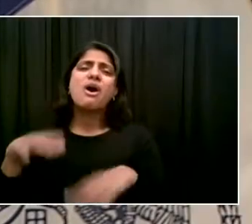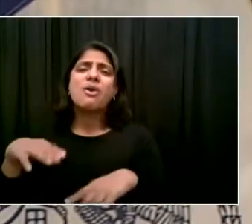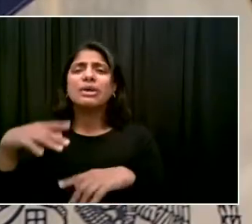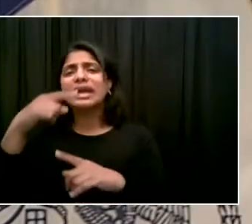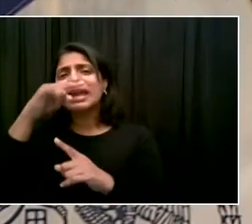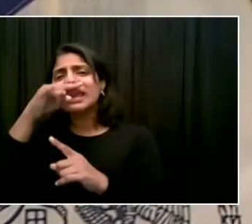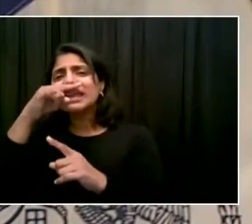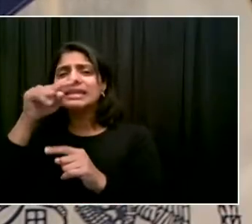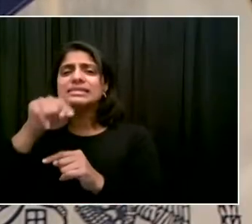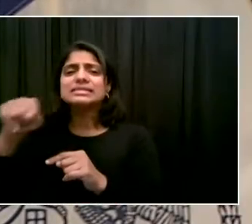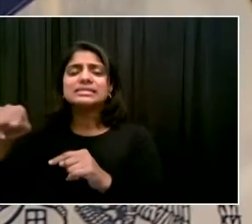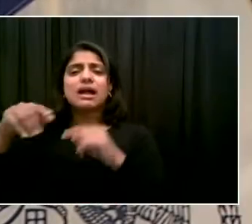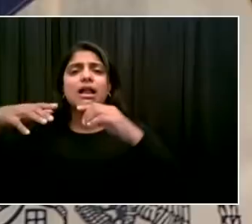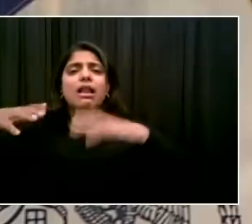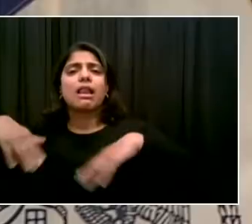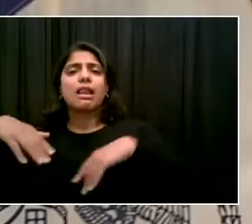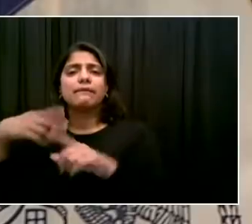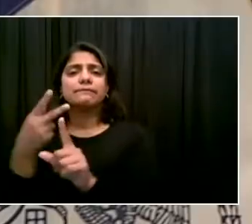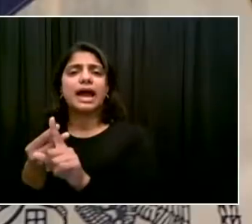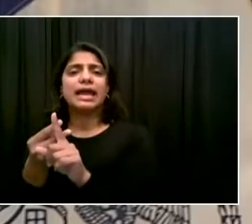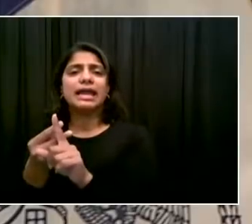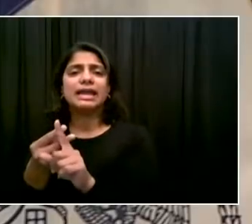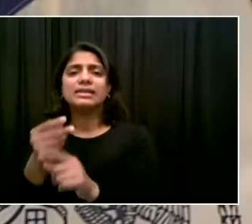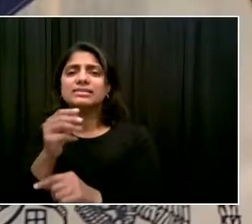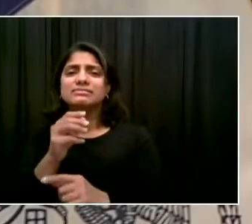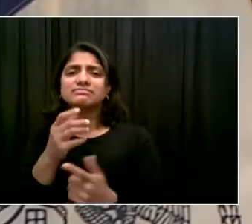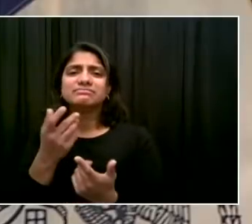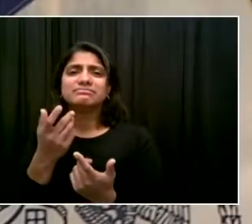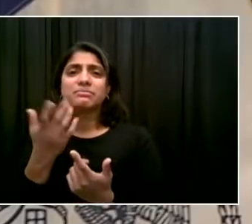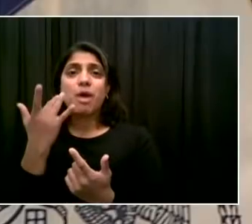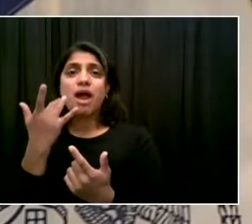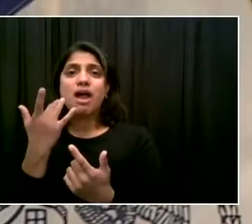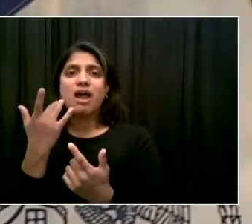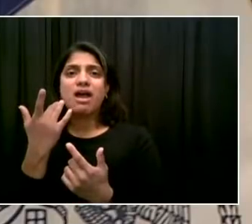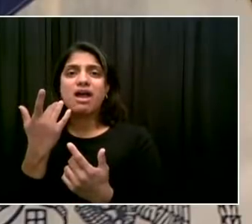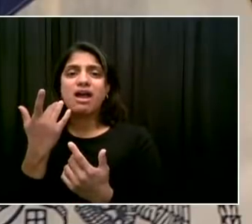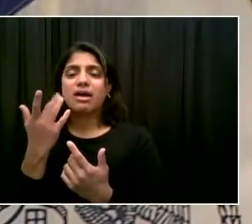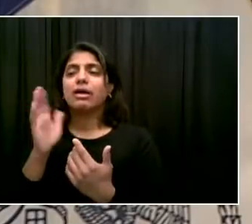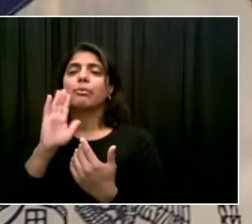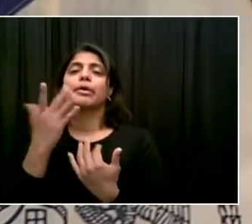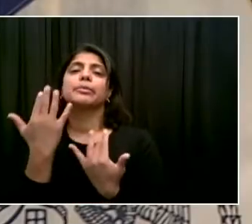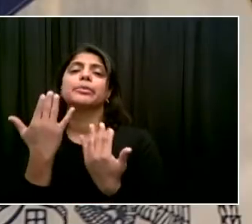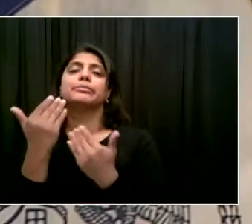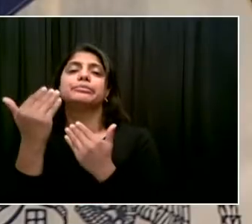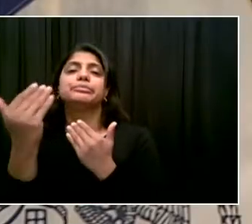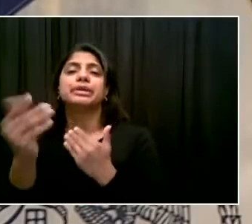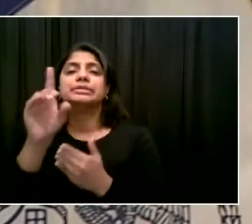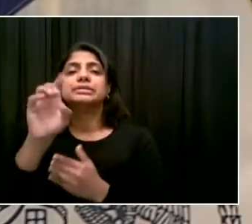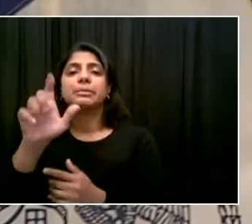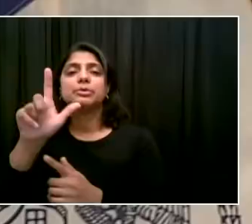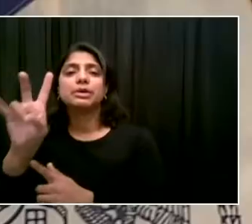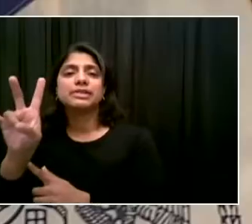GOING TO START ENFORCING THIS UNTIL DECEMBER 27 BECAUSE WE SORT OF KNOW THE CITY REALLY IS AND PAYING ATTENTION TO THIS UNTIL DECEMBER 27. AGAIN GOING BACK